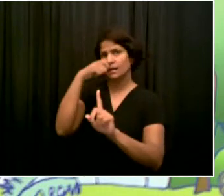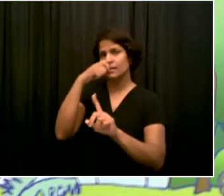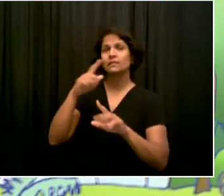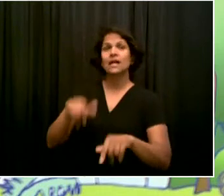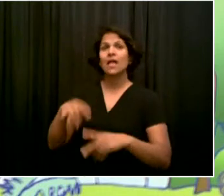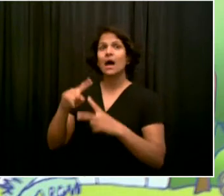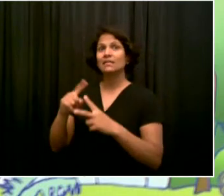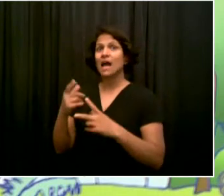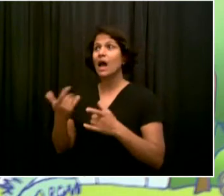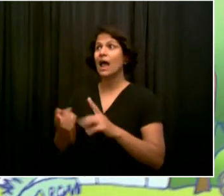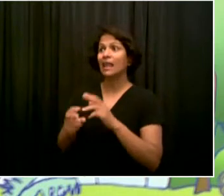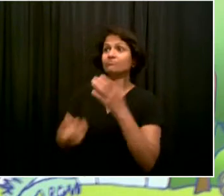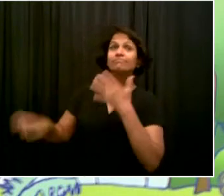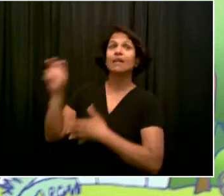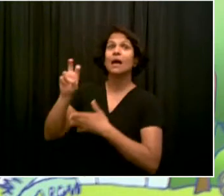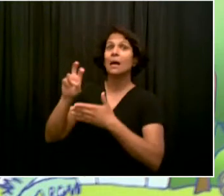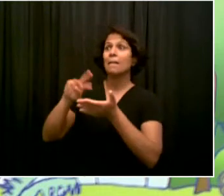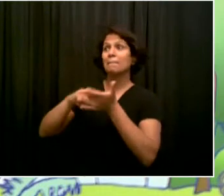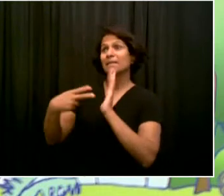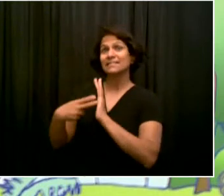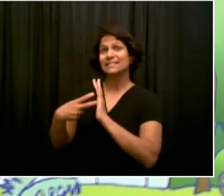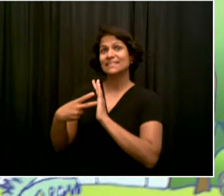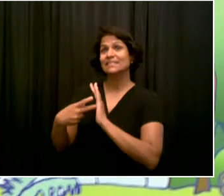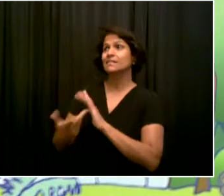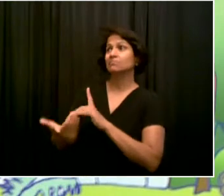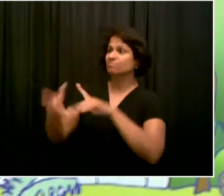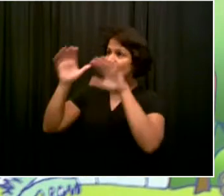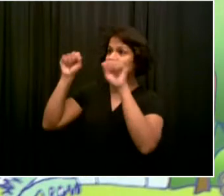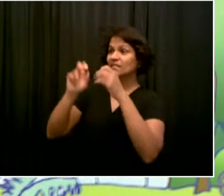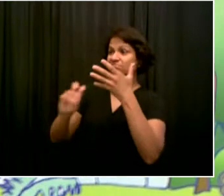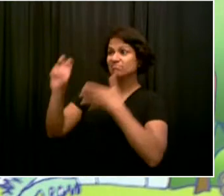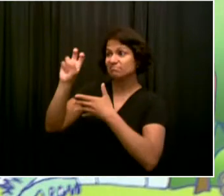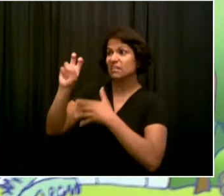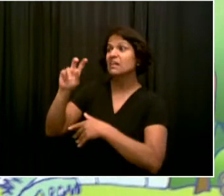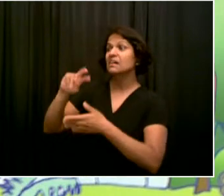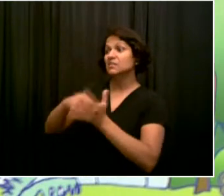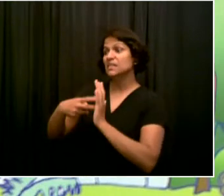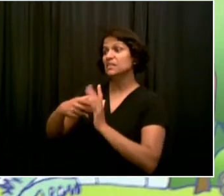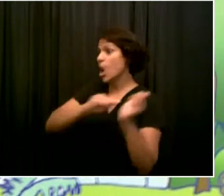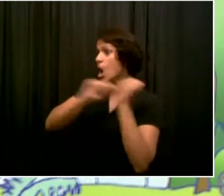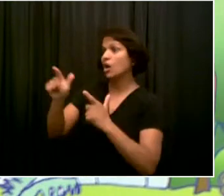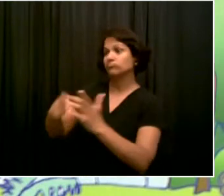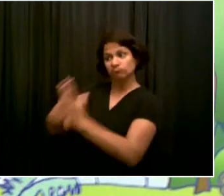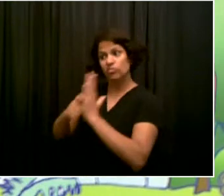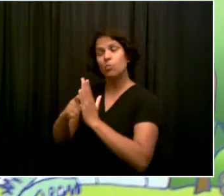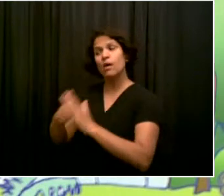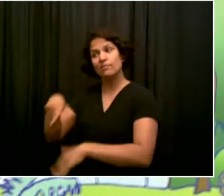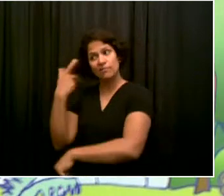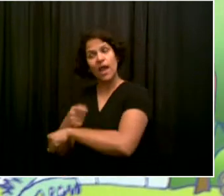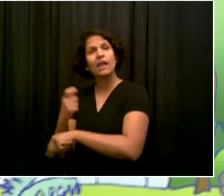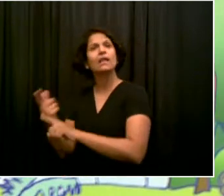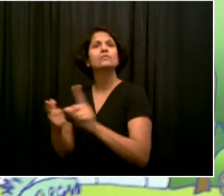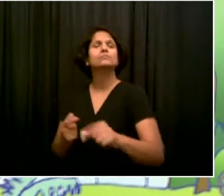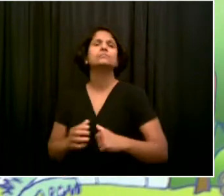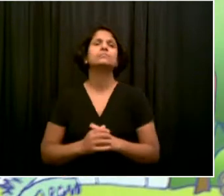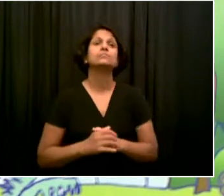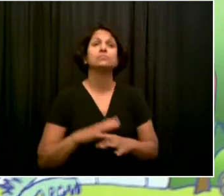BUT ETH TTBOOM LINE I WANT ENCOURAGE, EVERYOEN GET IN MOTION, HET WHOLE BALLGAME